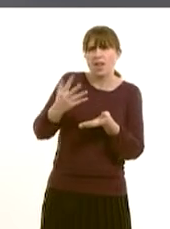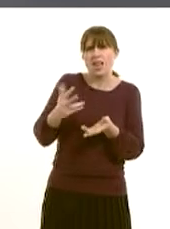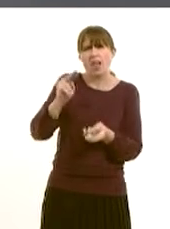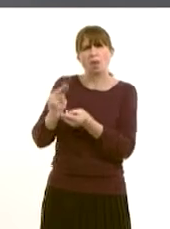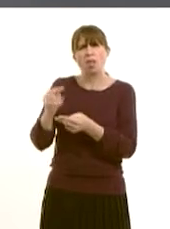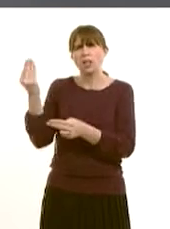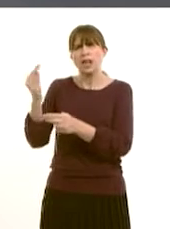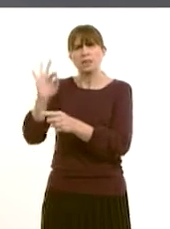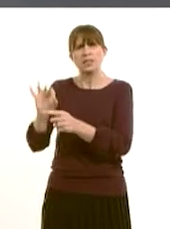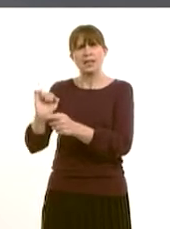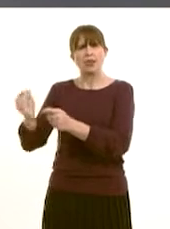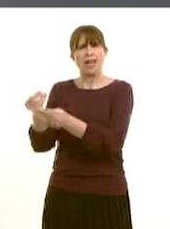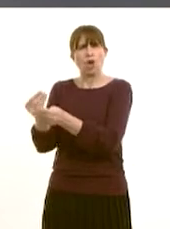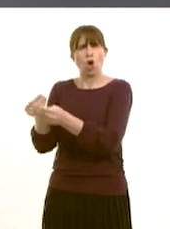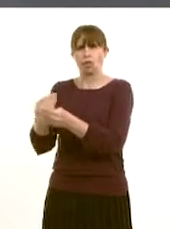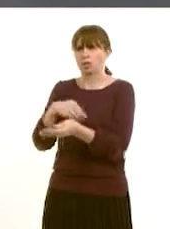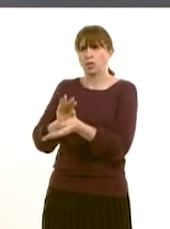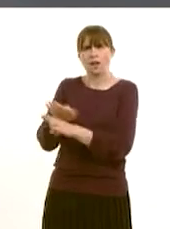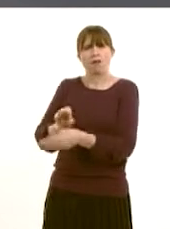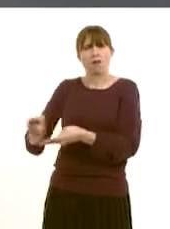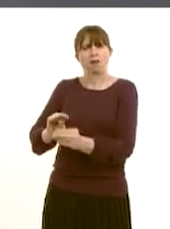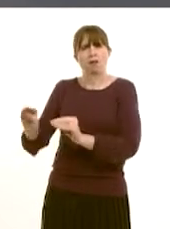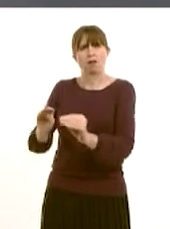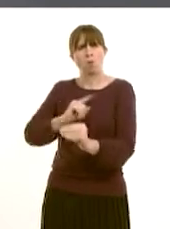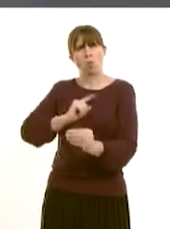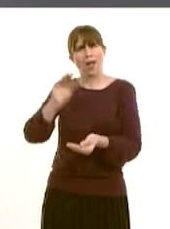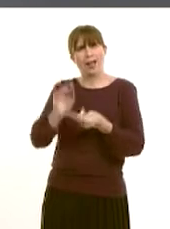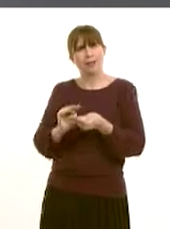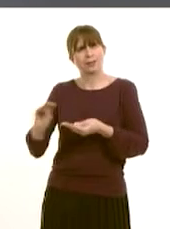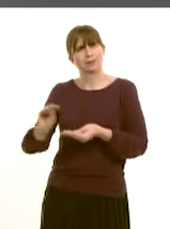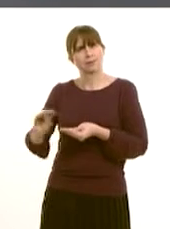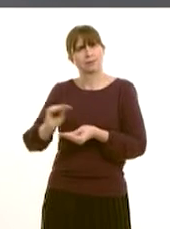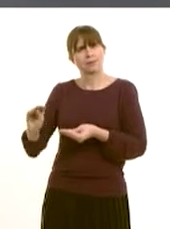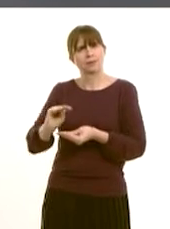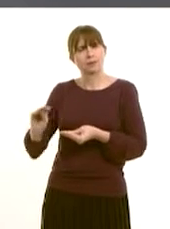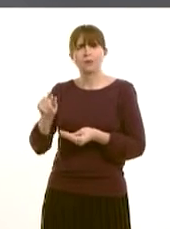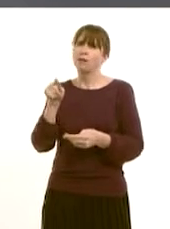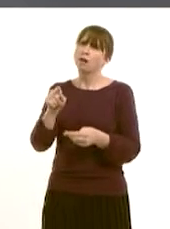Now, surely, despite any stress on budgets, and I know it is tough, such a vital service